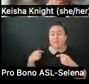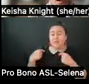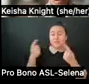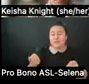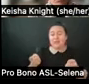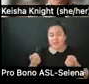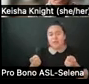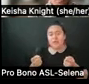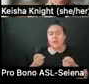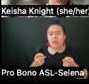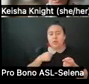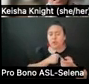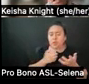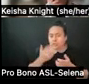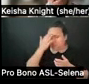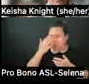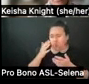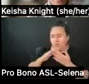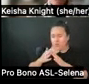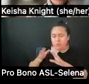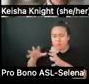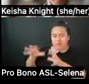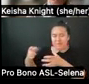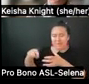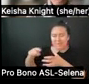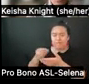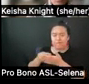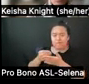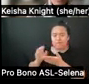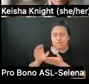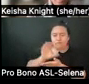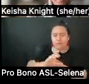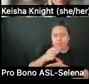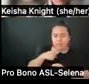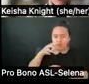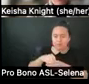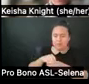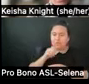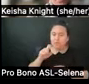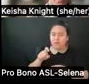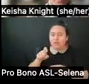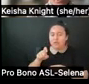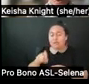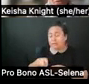part of. You don't necessarily have to have a lot of other high-level funders in order for us to fund your